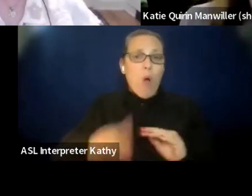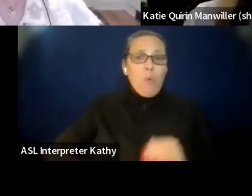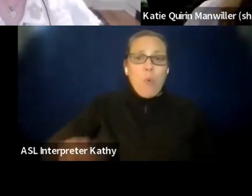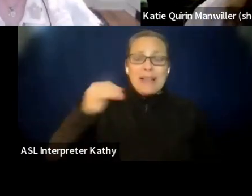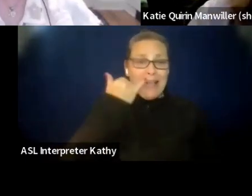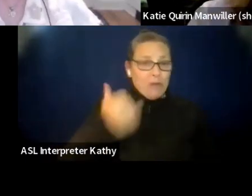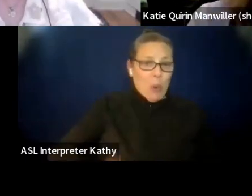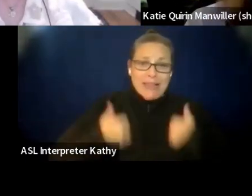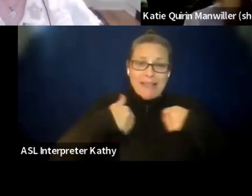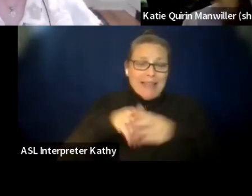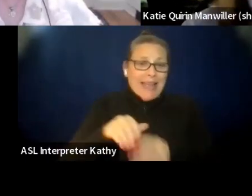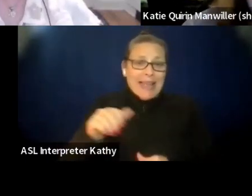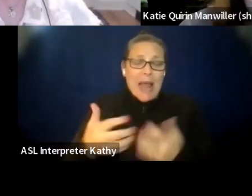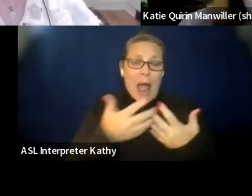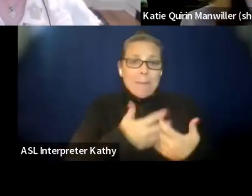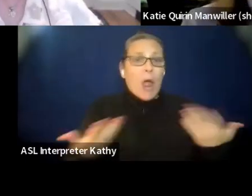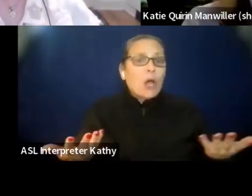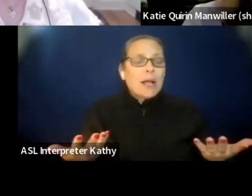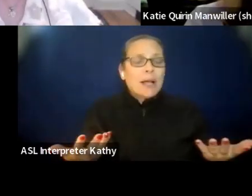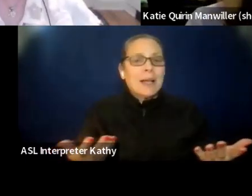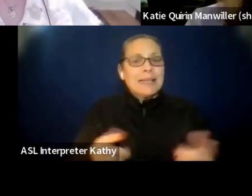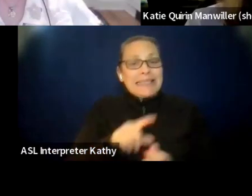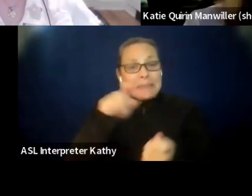things like able Tim and white supremacy. It's just how people were